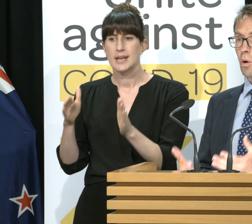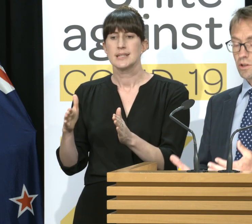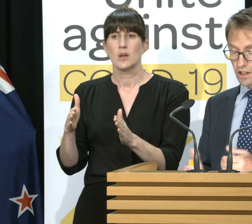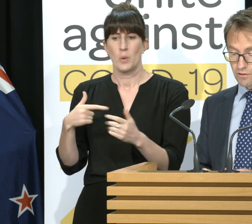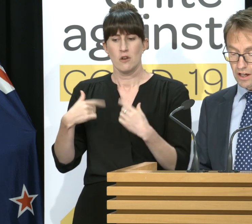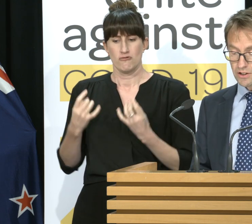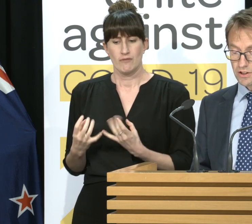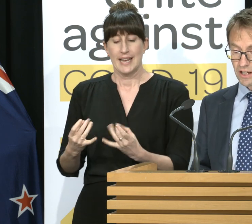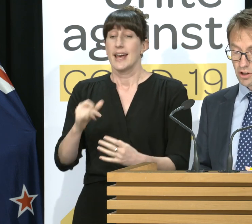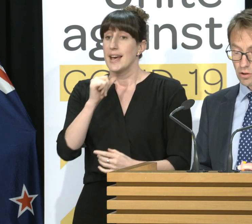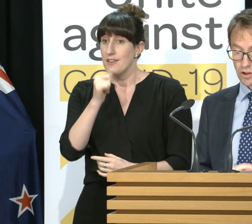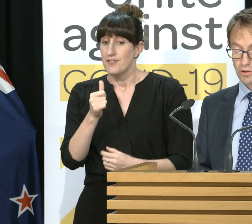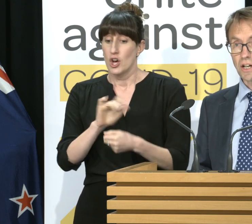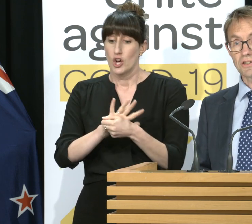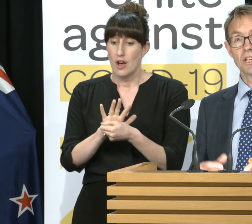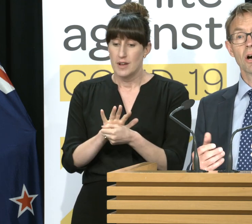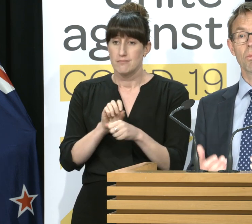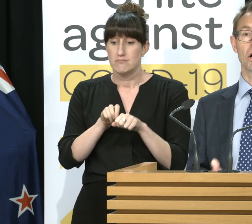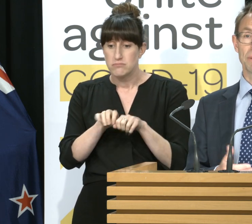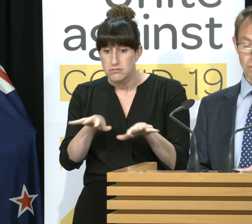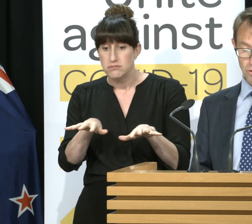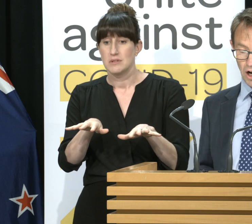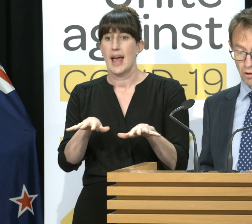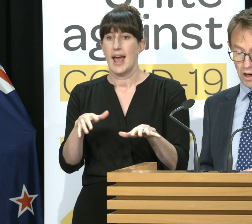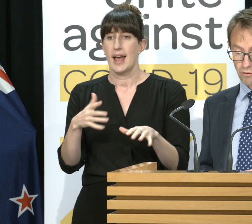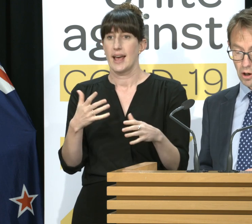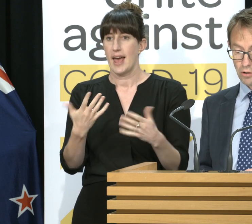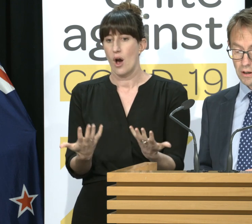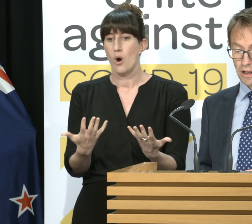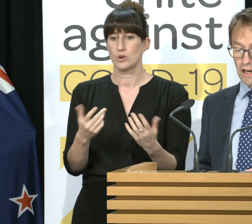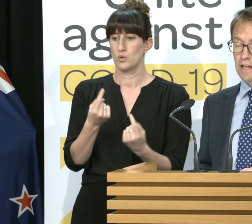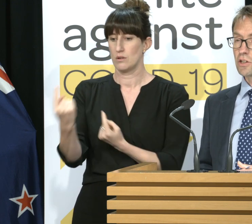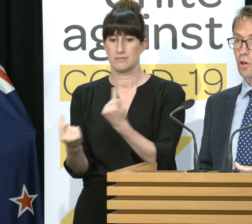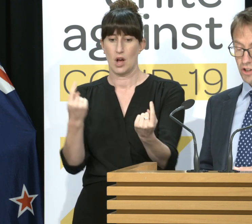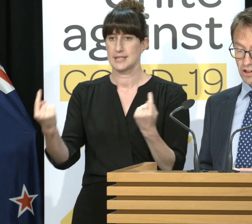and quarantine of cases and close contacts while people are away from home and contact